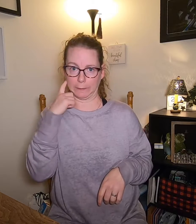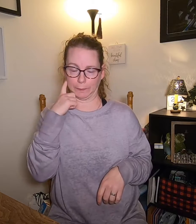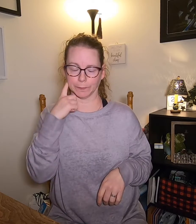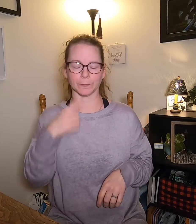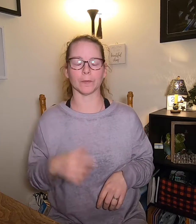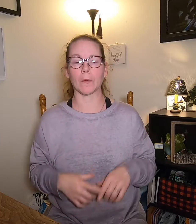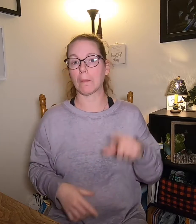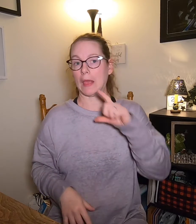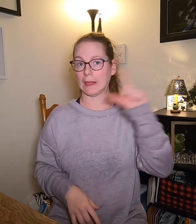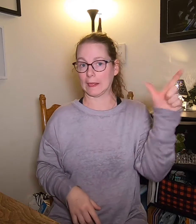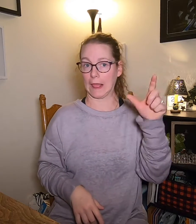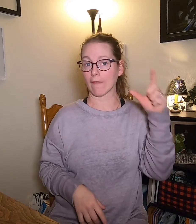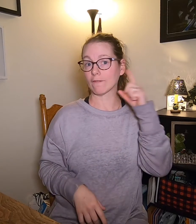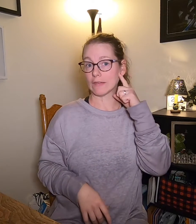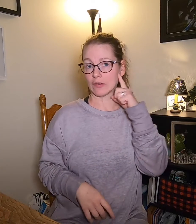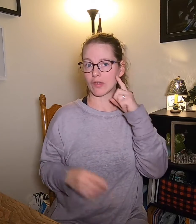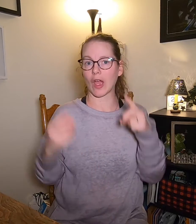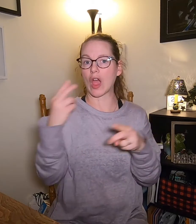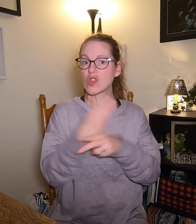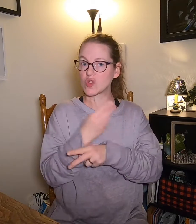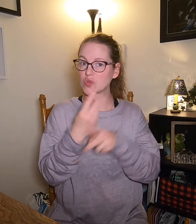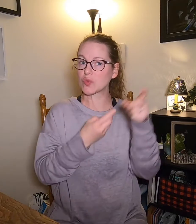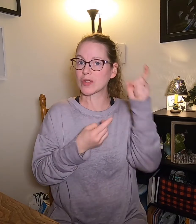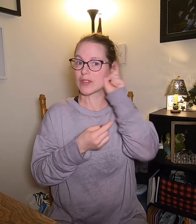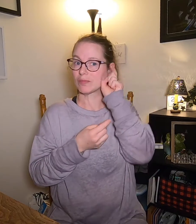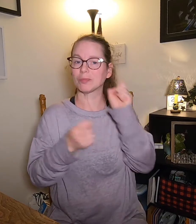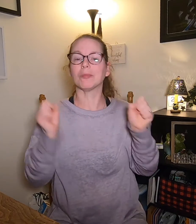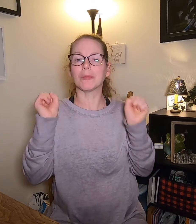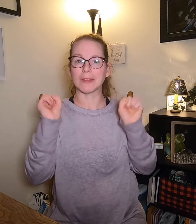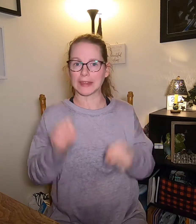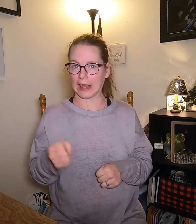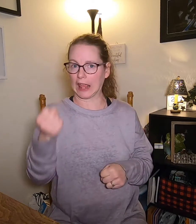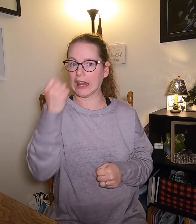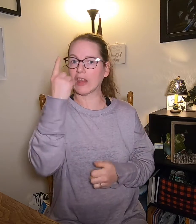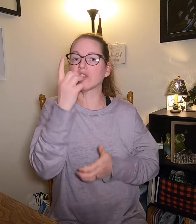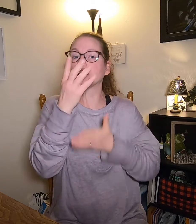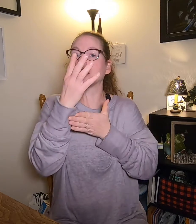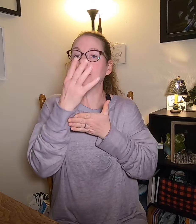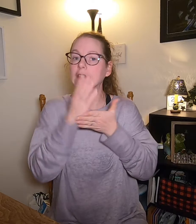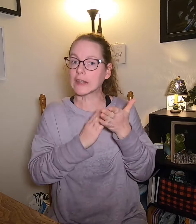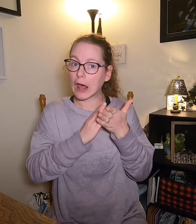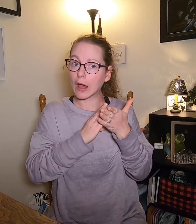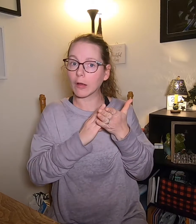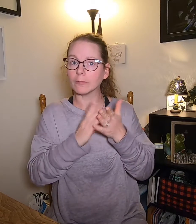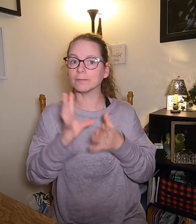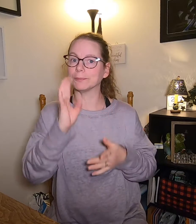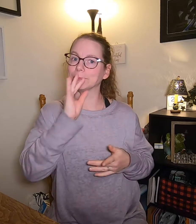Left ear, I use hearing aids I can understand some spoken words